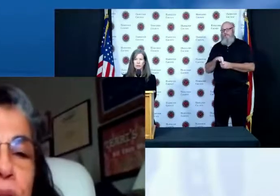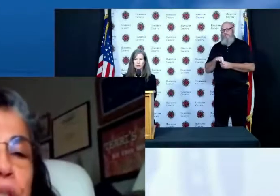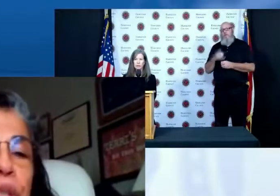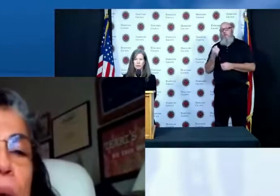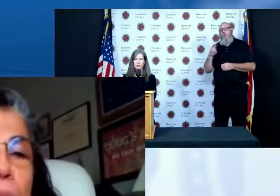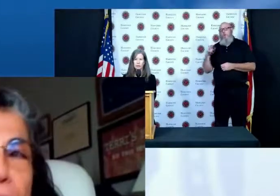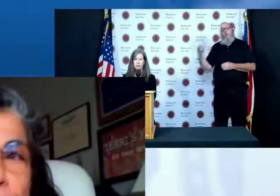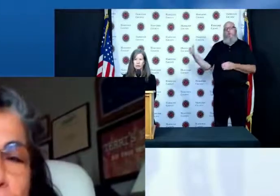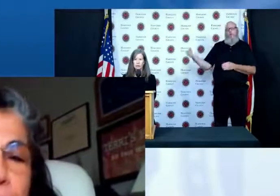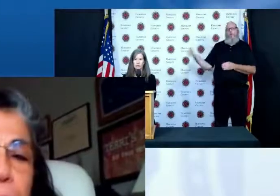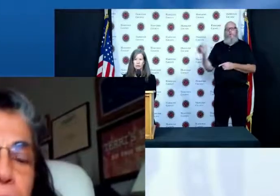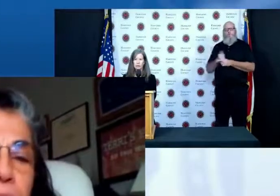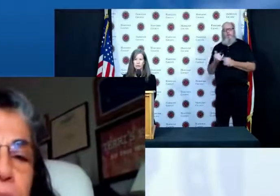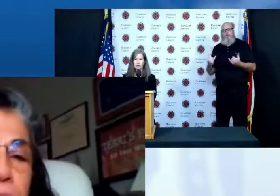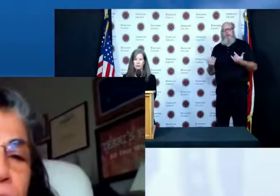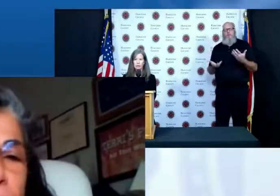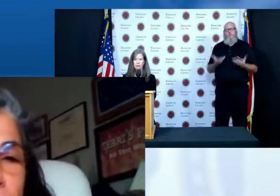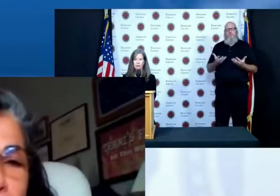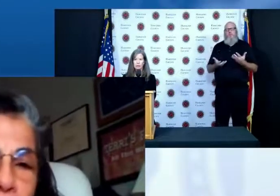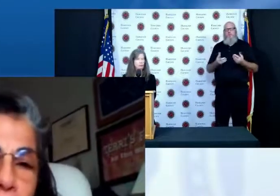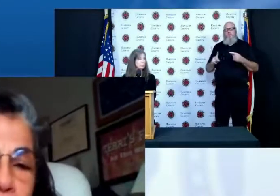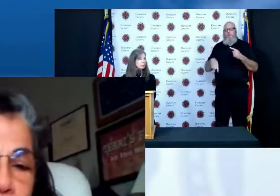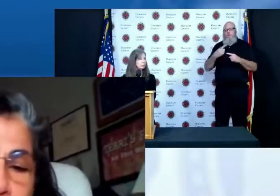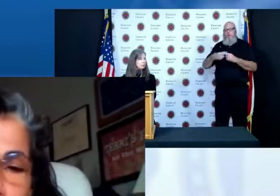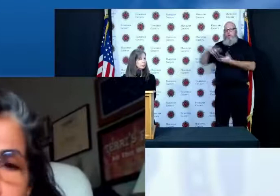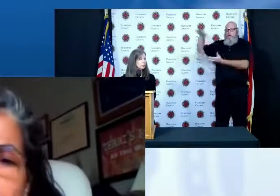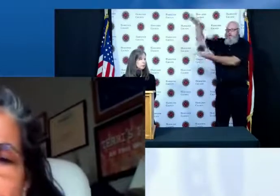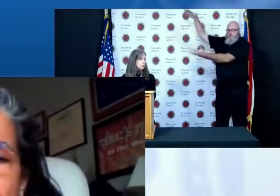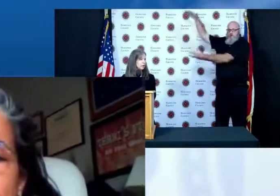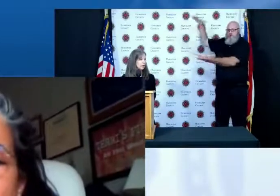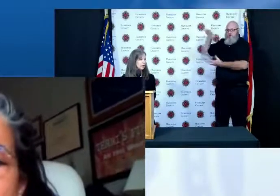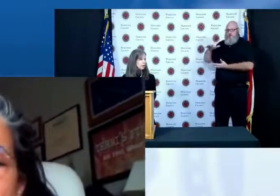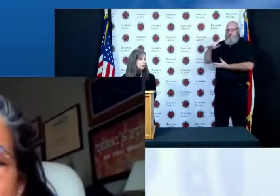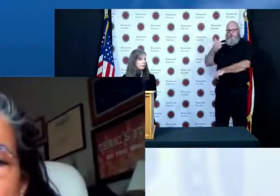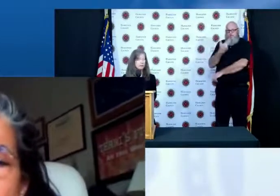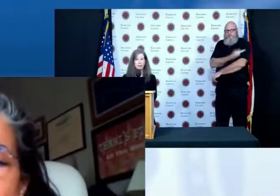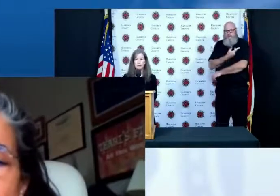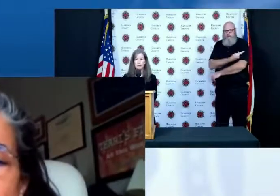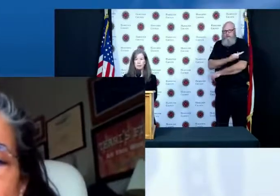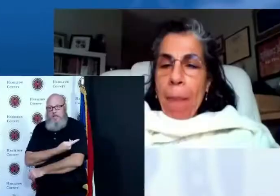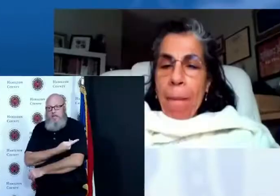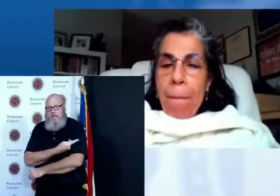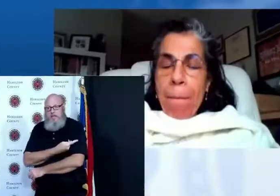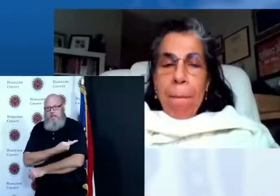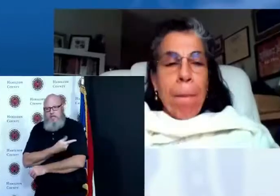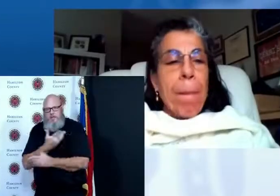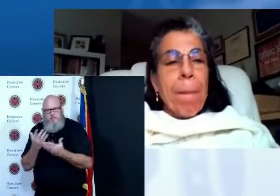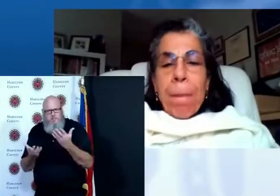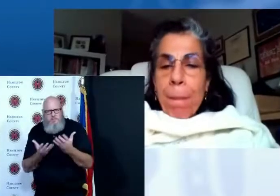doses arrive you've got the place to get folks to come through it's going to open on Friday